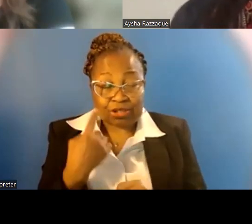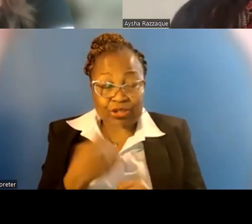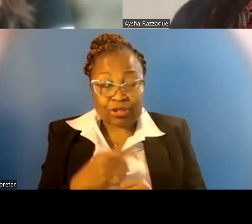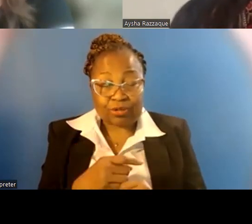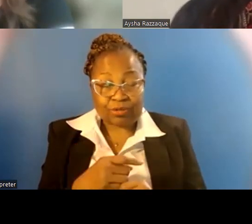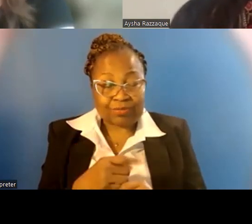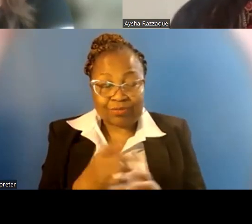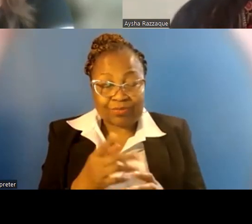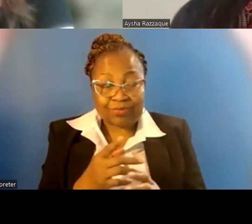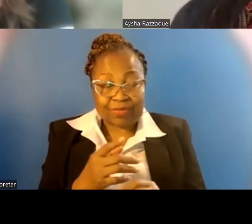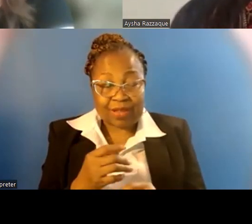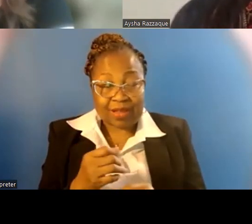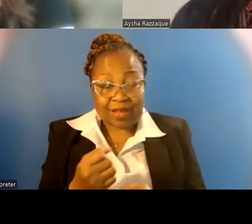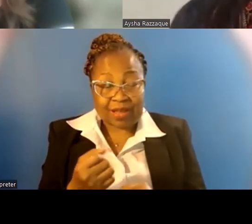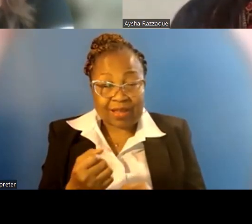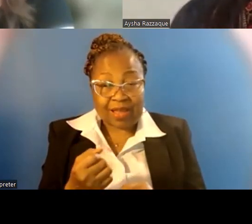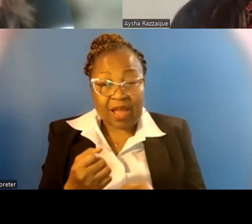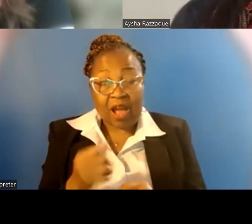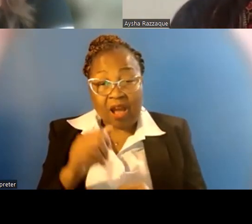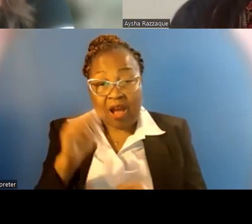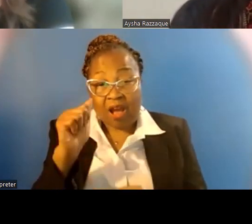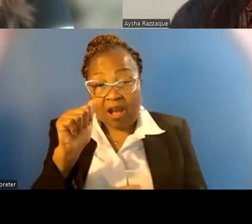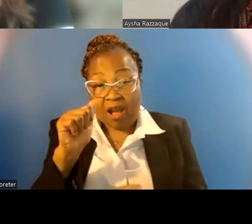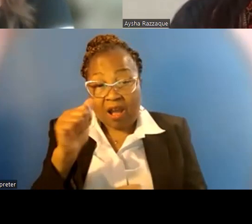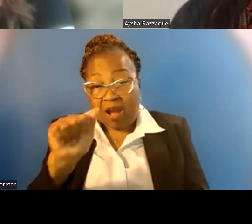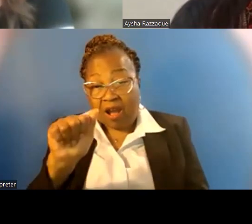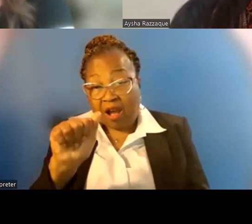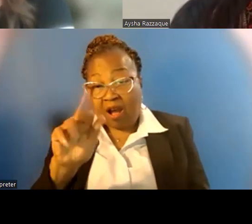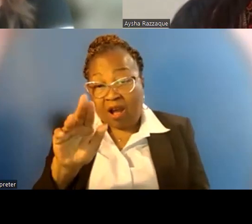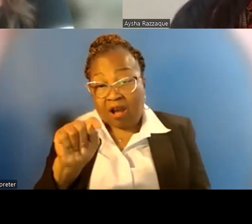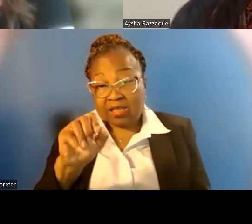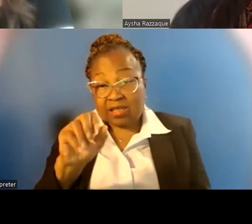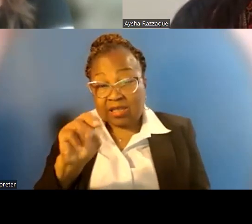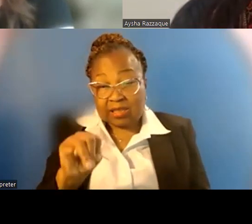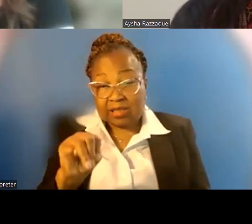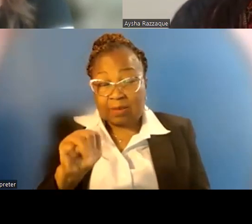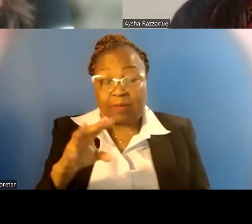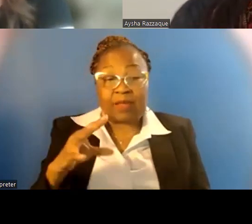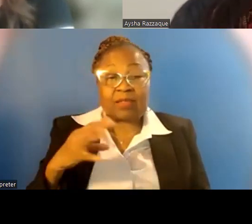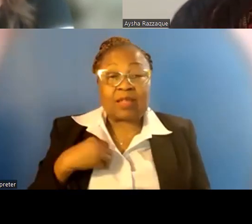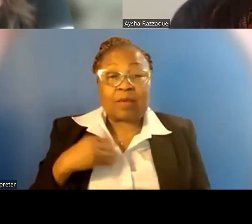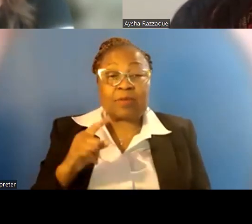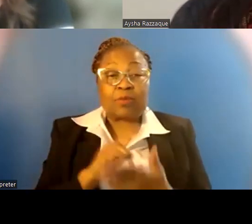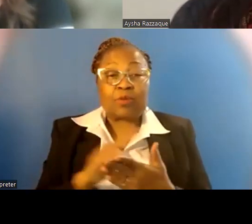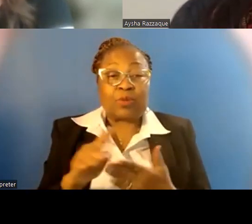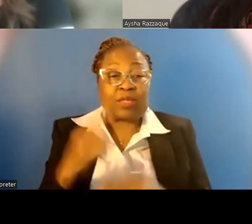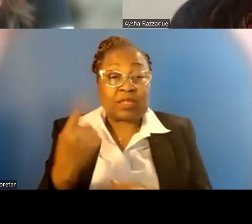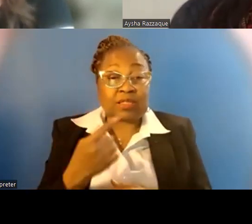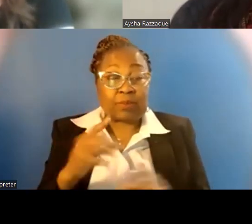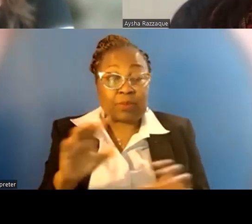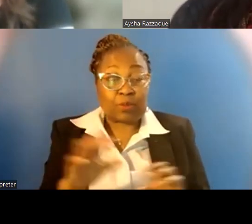autism acceptance week is something that we do every year in the month of April